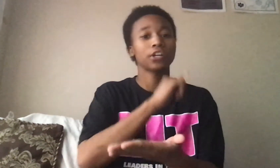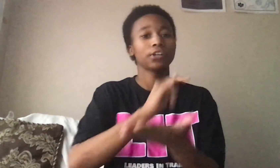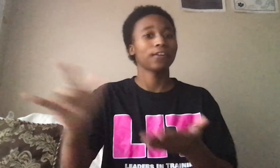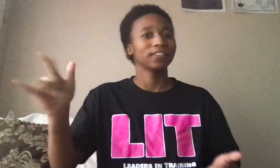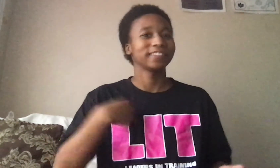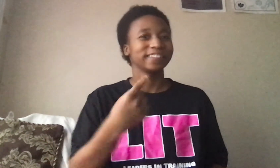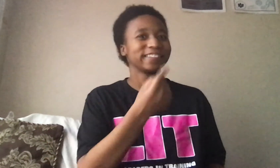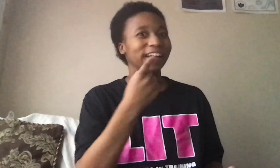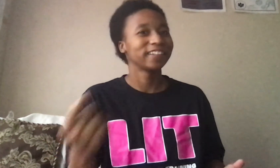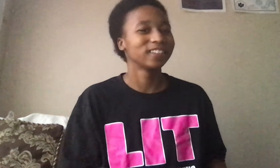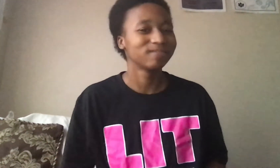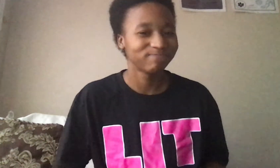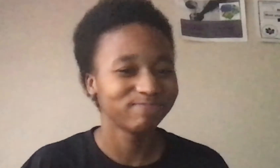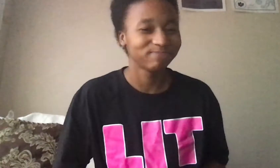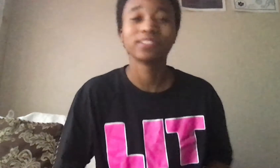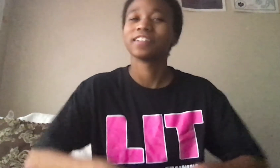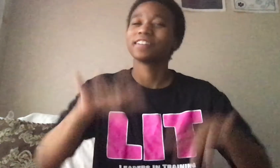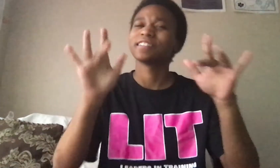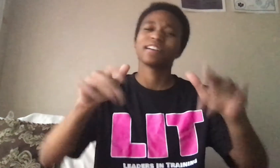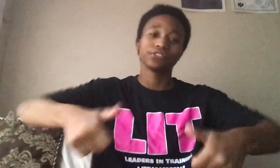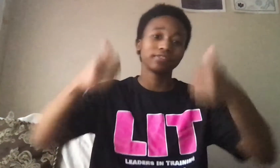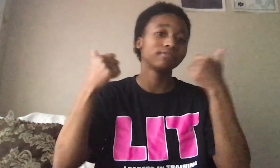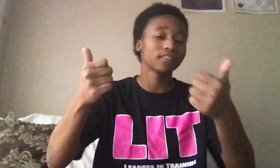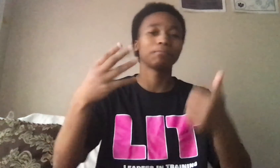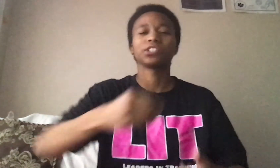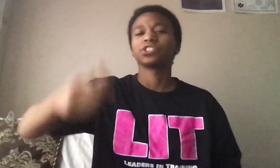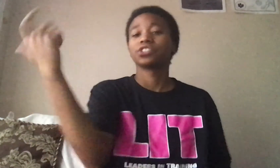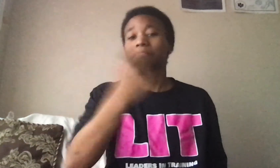So that's all I said! Click thumb up and subscribe!